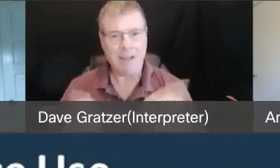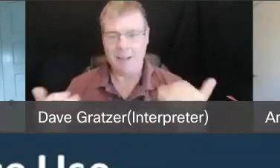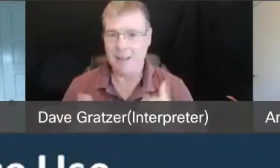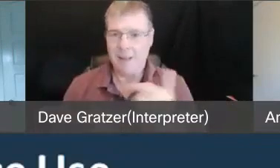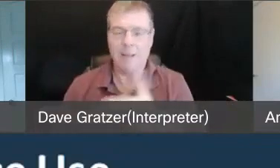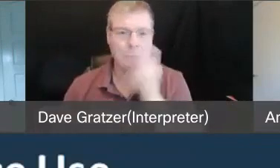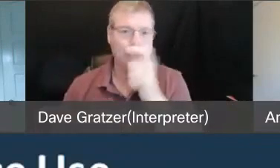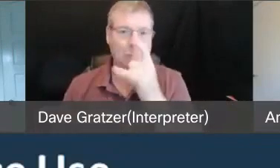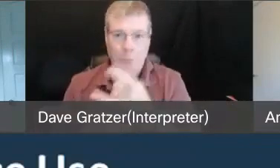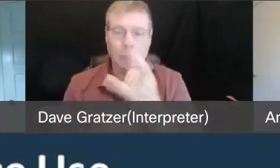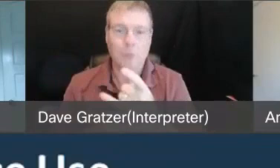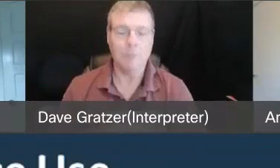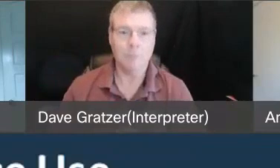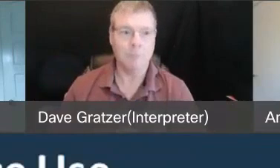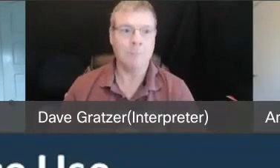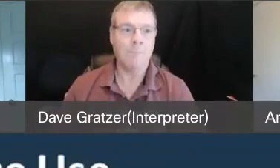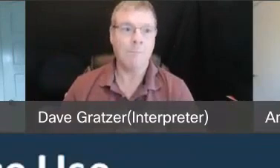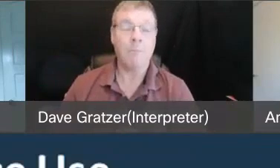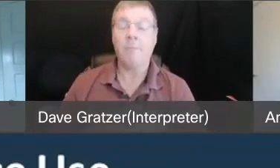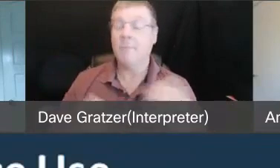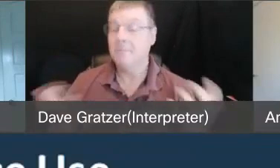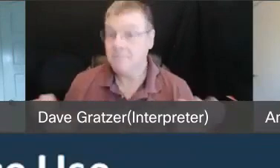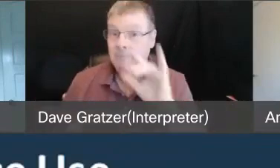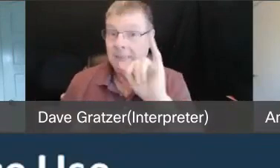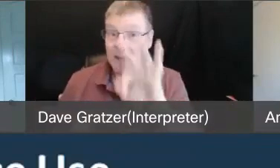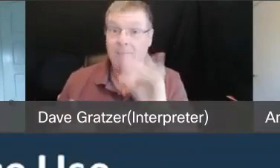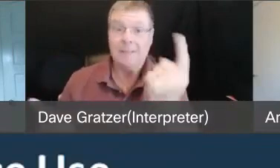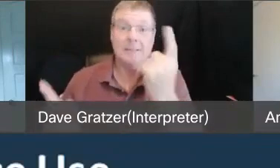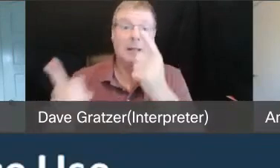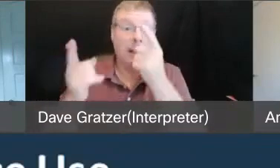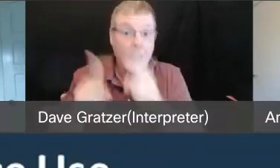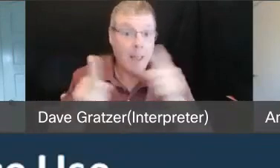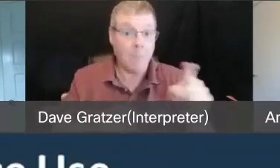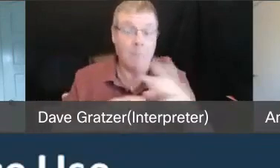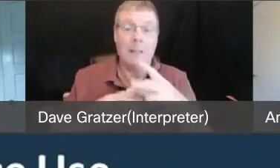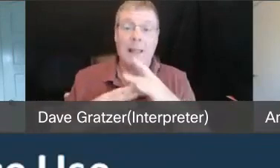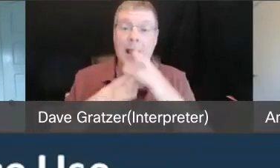drinking alcohol. If there was something going on that led to him drinking